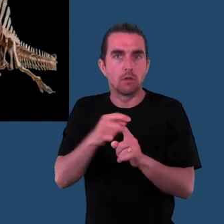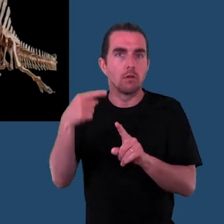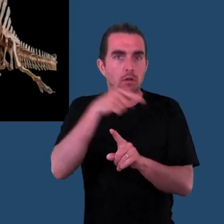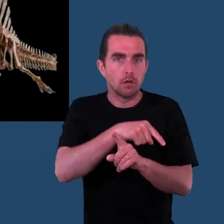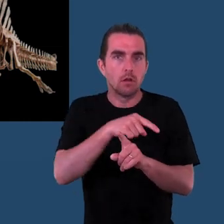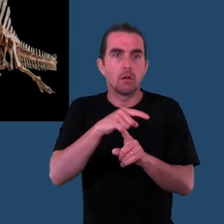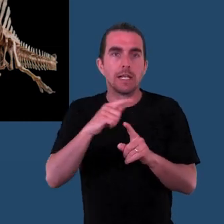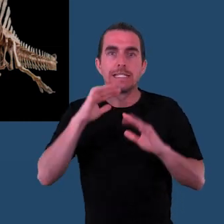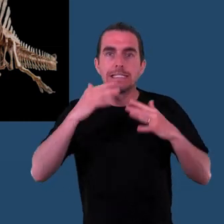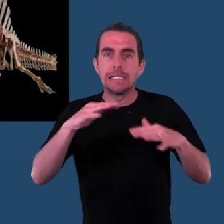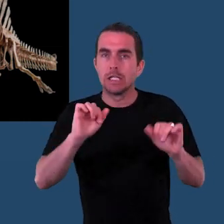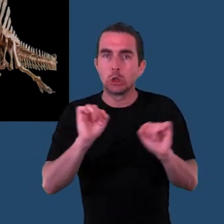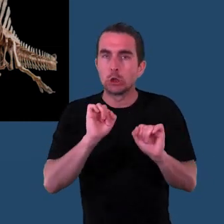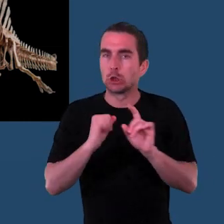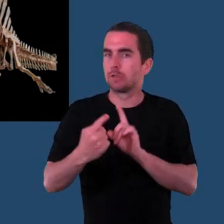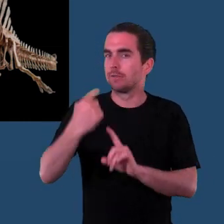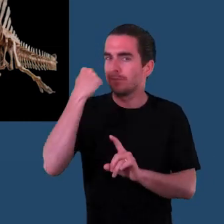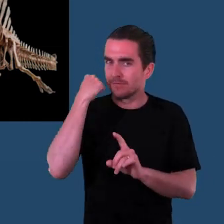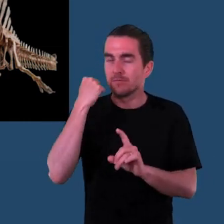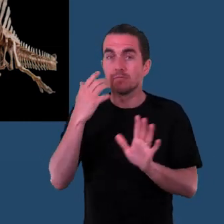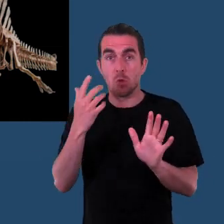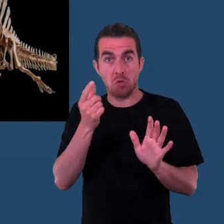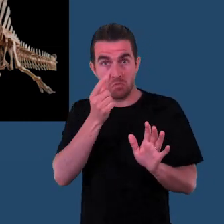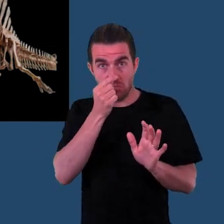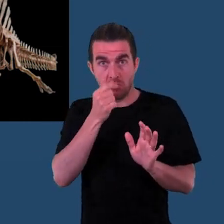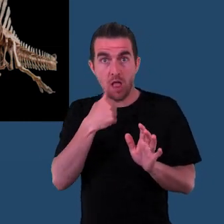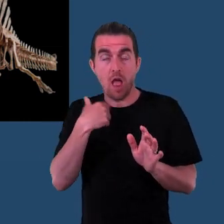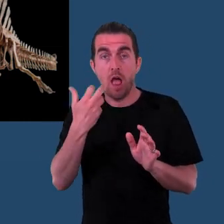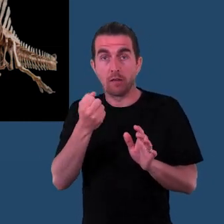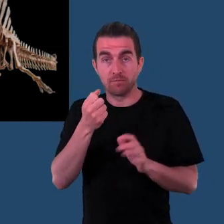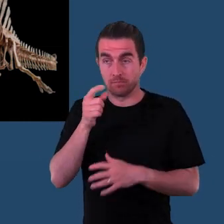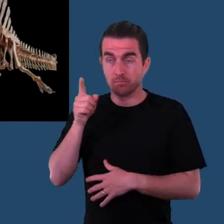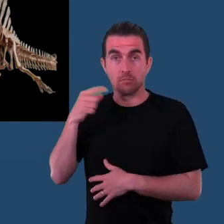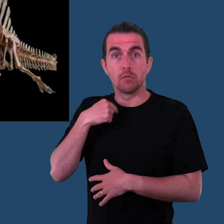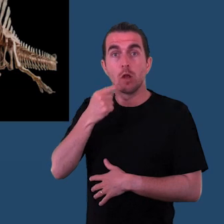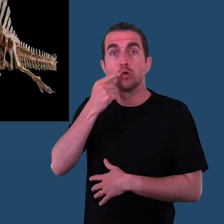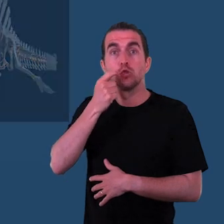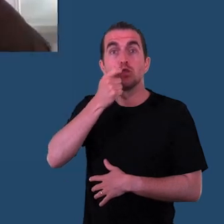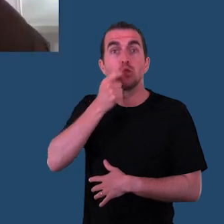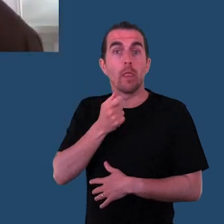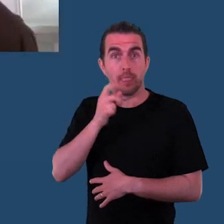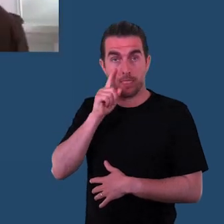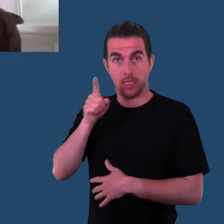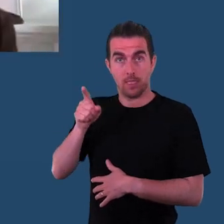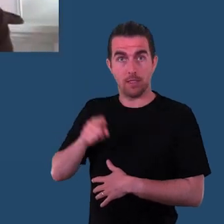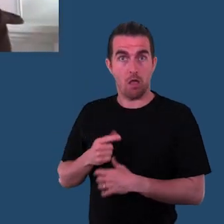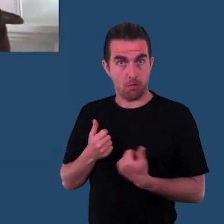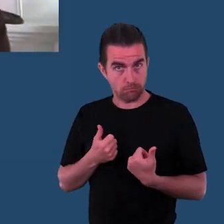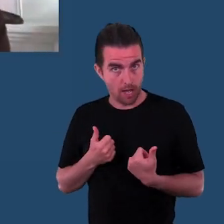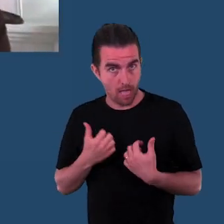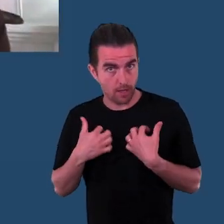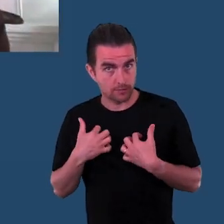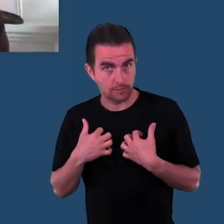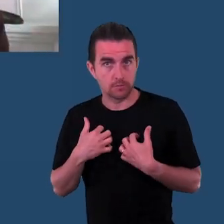for the ocean or the sea. I do have, actually, a tooth of spinosaurus that I can share with all of you. Oh, brilliant.